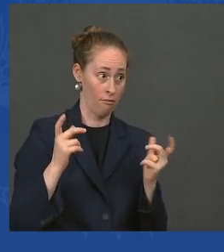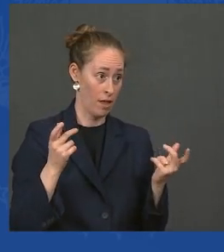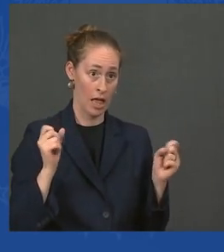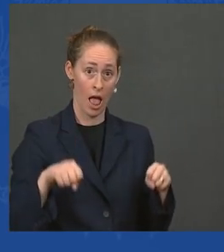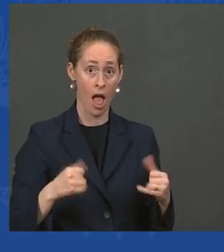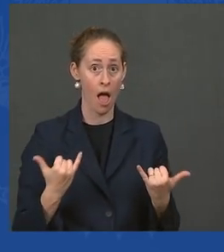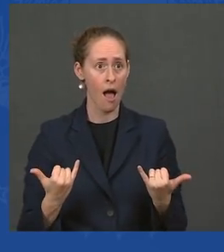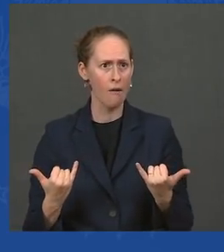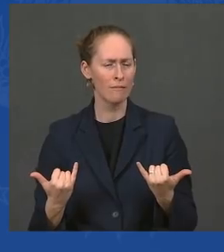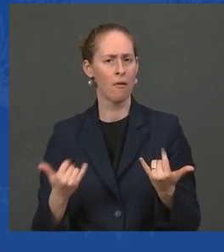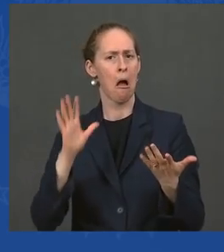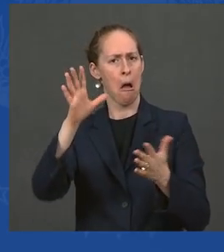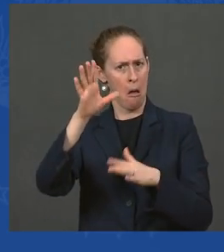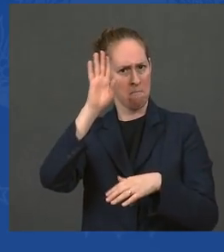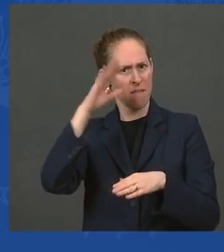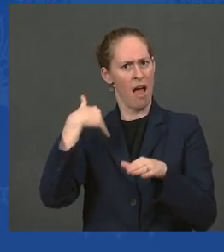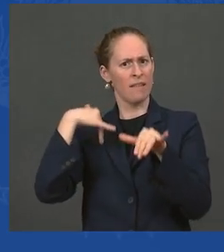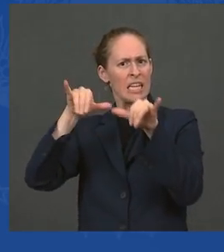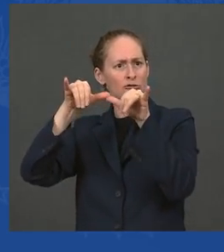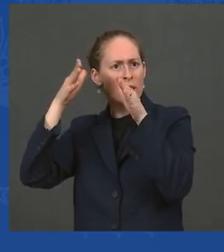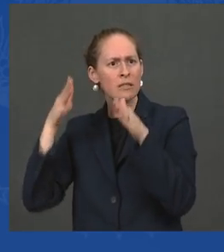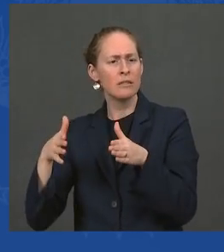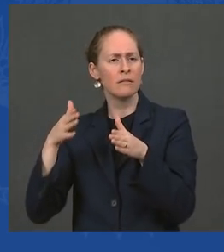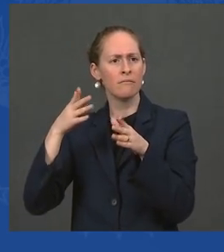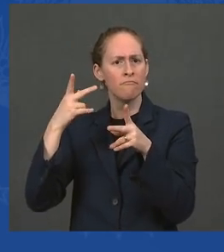but do we have the will to do it? And imagine what that does.